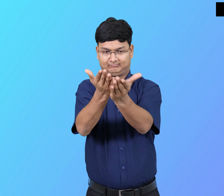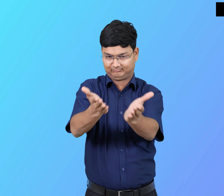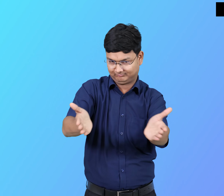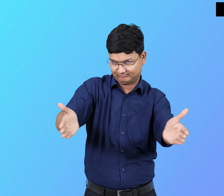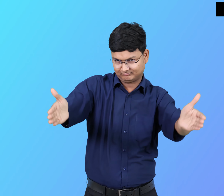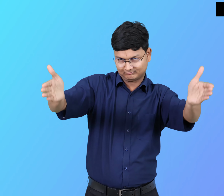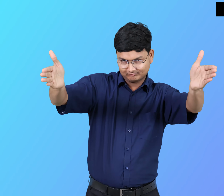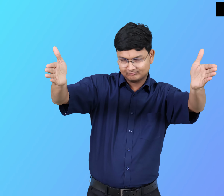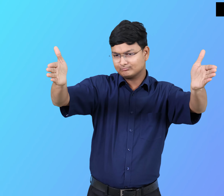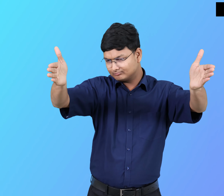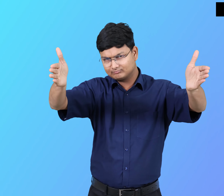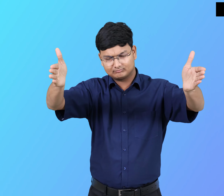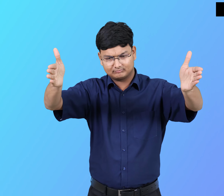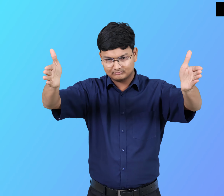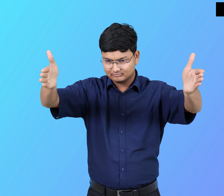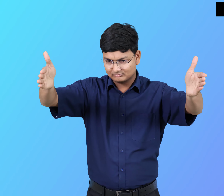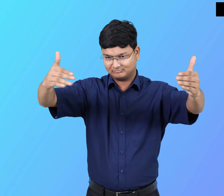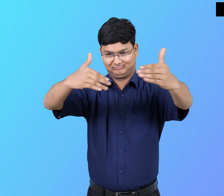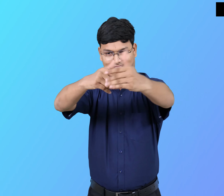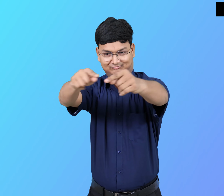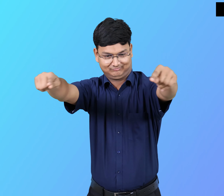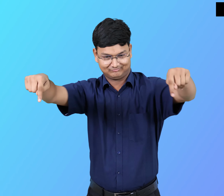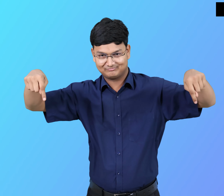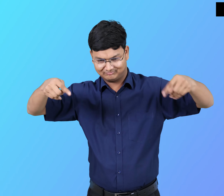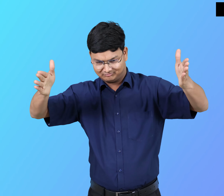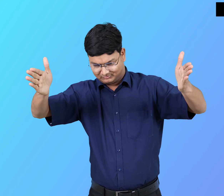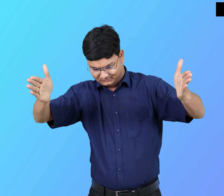There were designs carved into the bronze on the frame. The frame was square, not round.